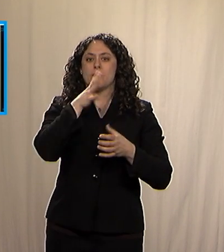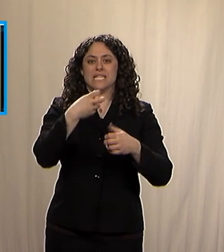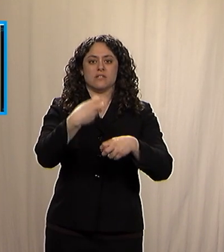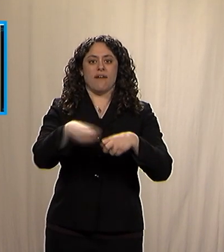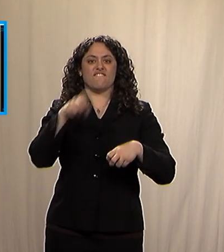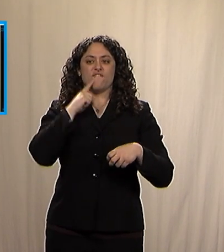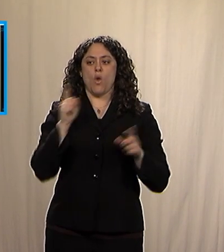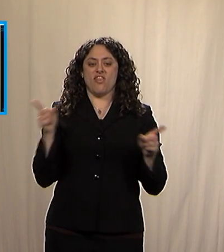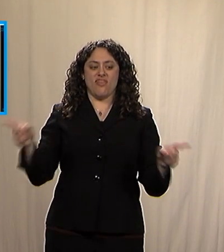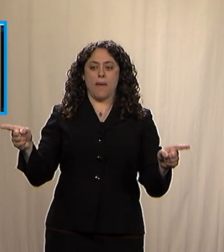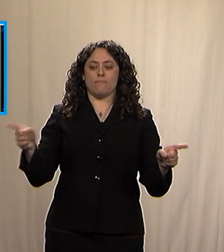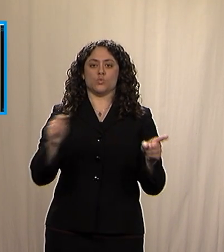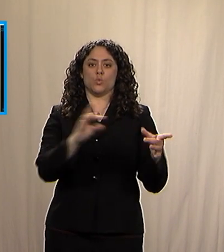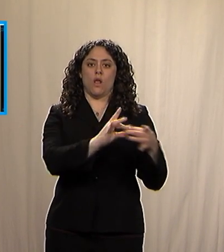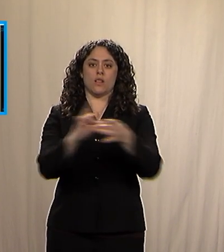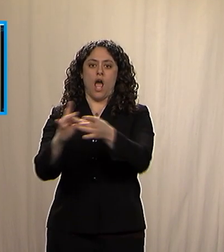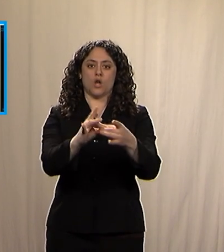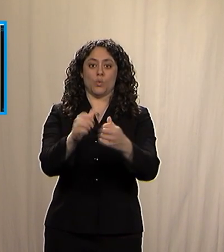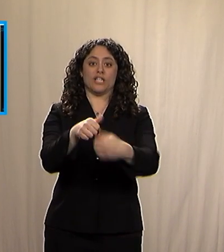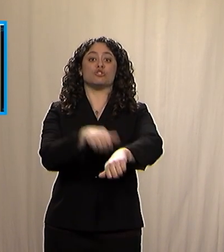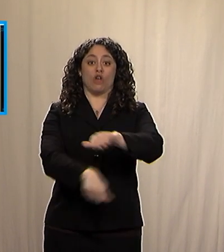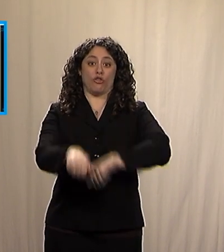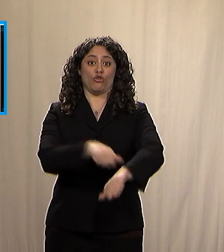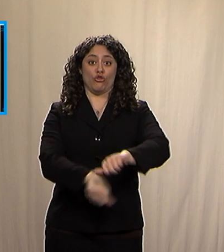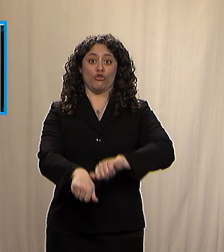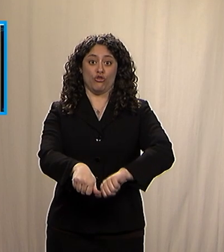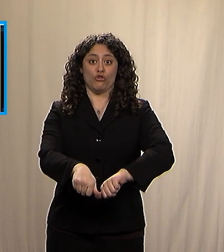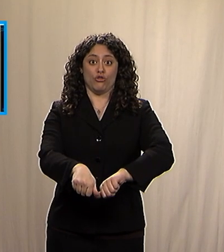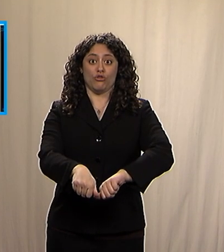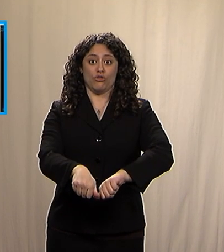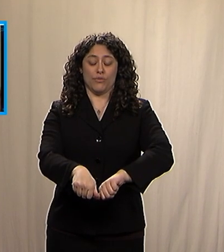So that diagram I had where the interpreter is